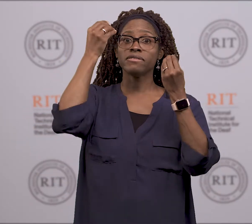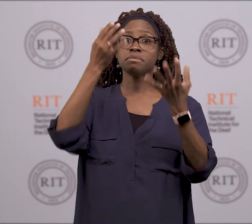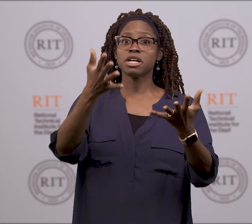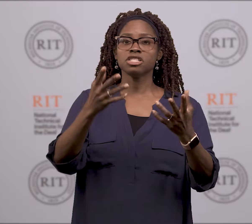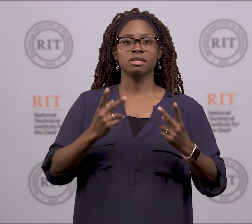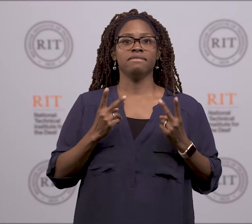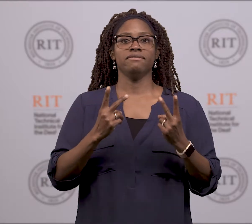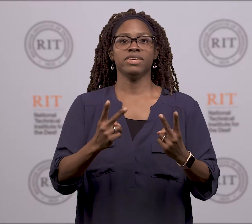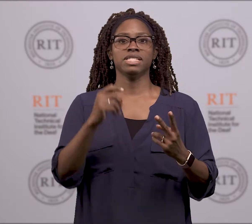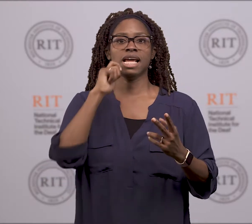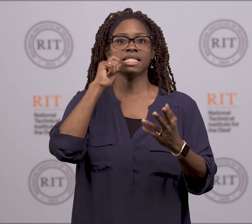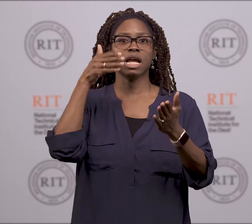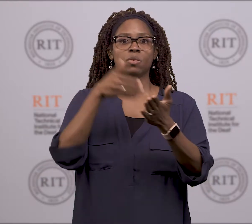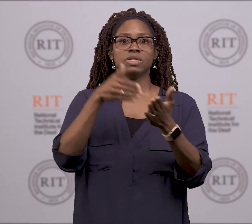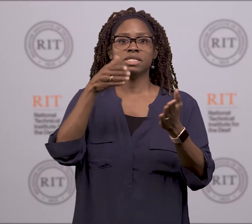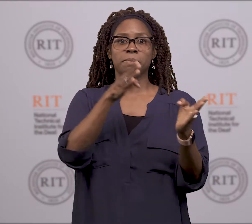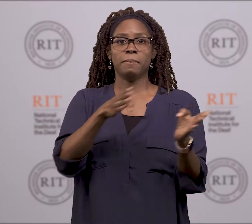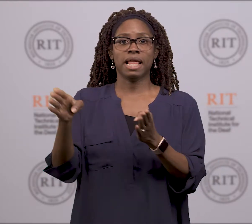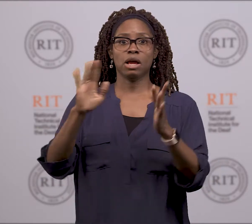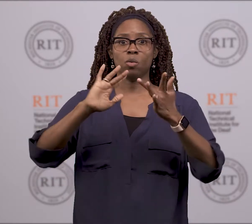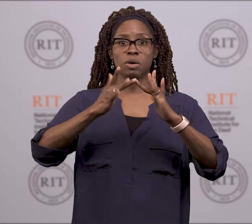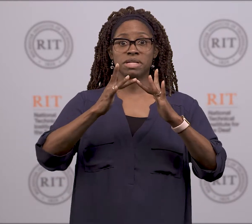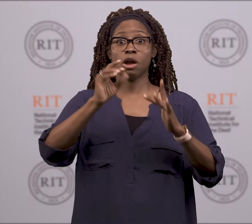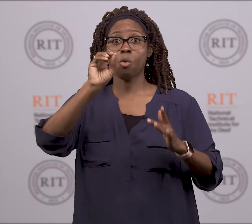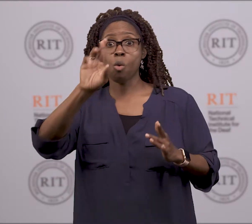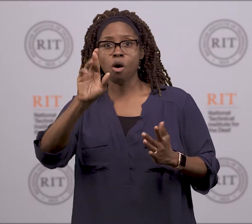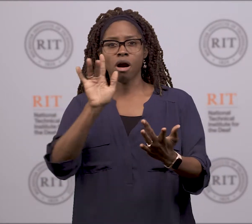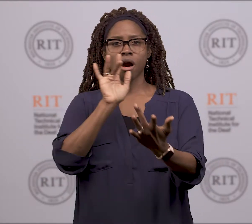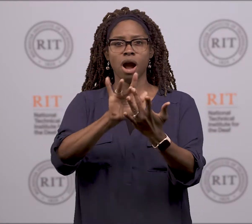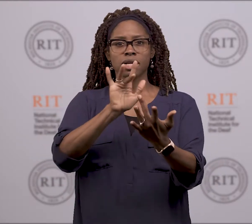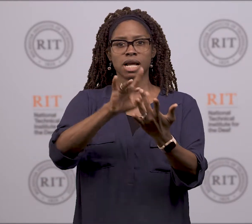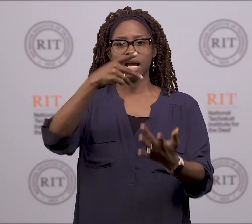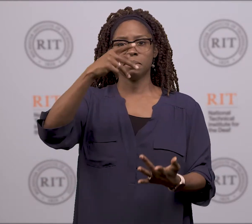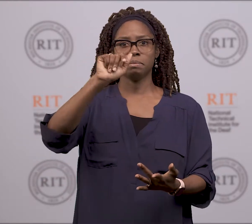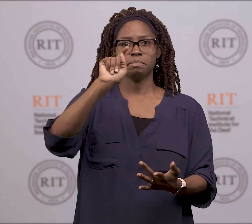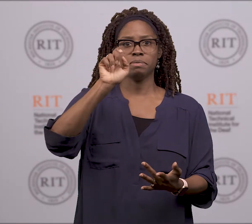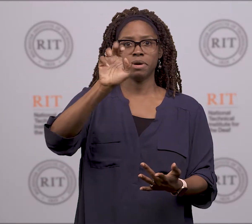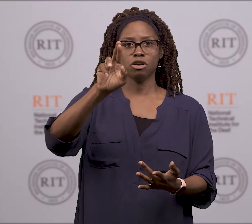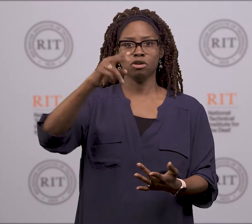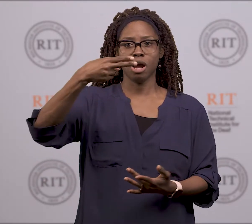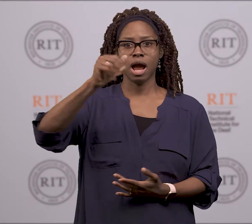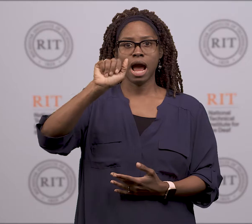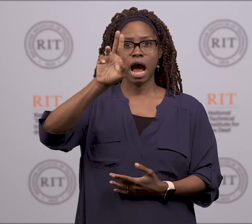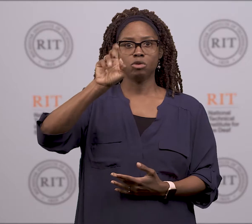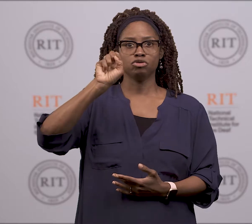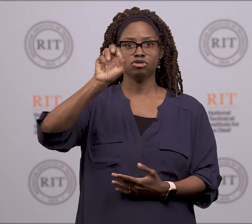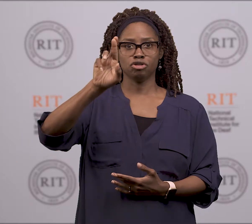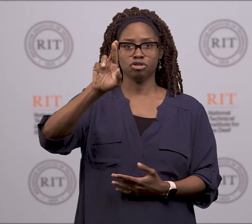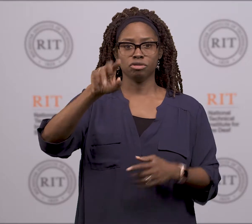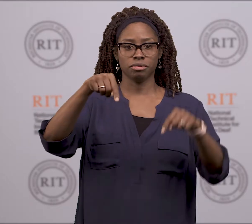For more information, visit the antiracism plan website or contact Peter Hauser.